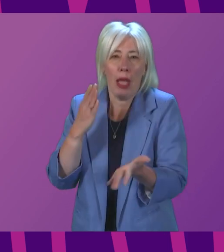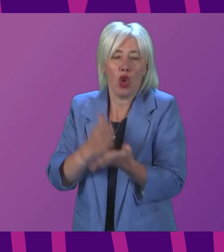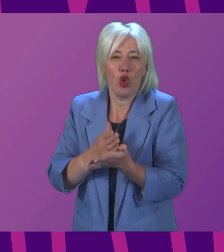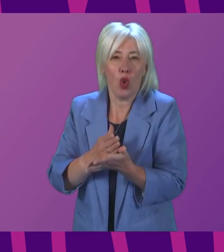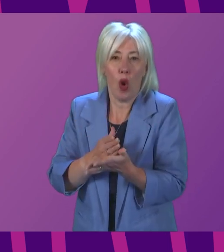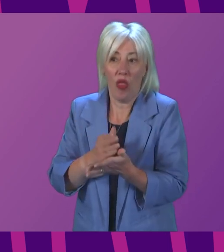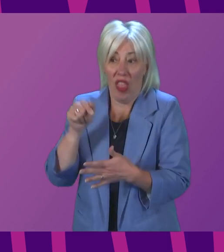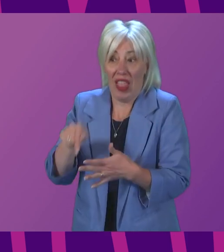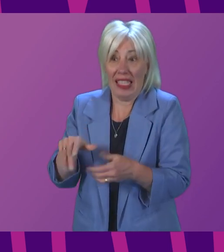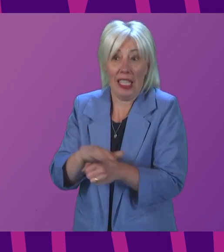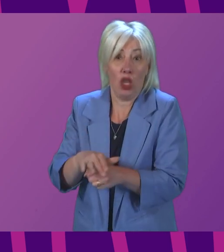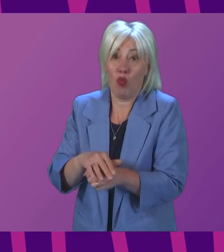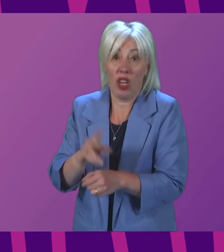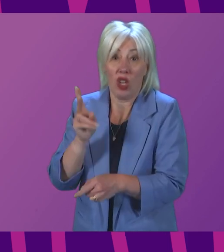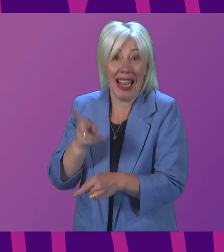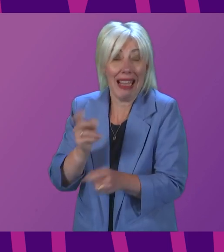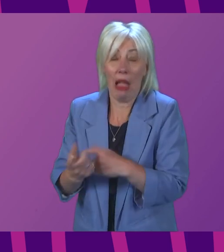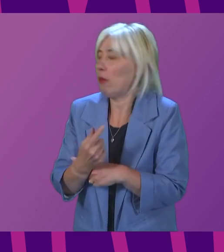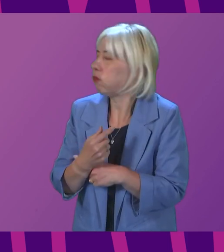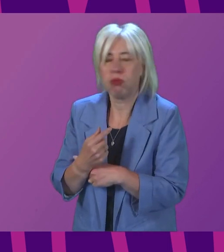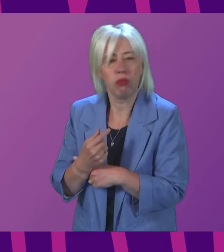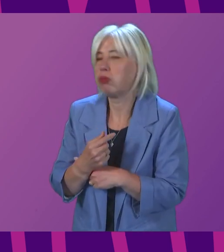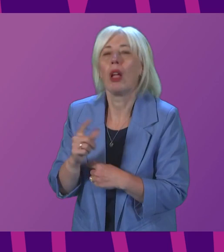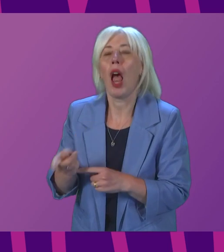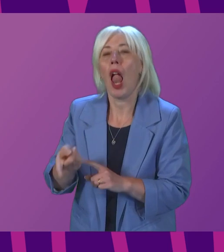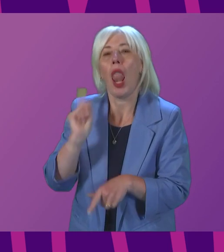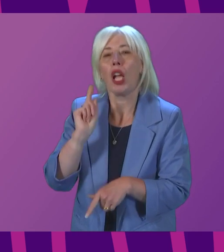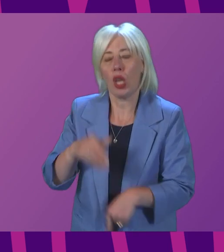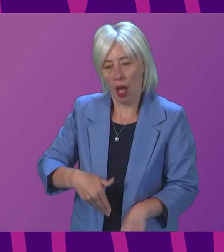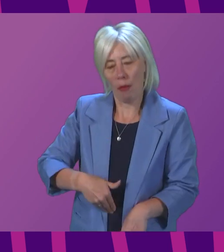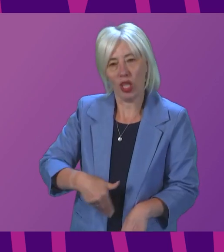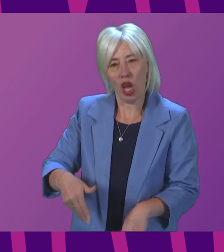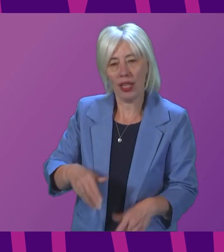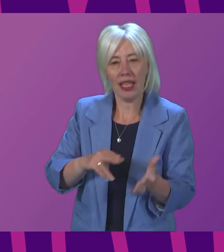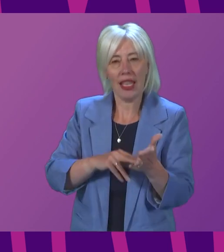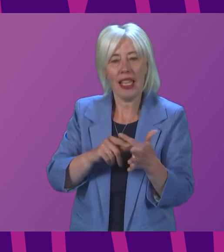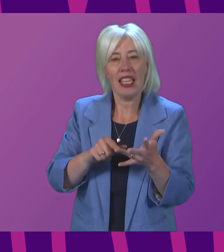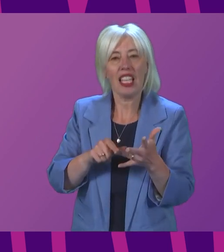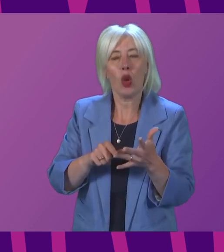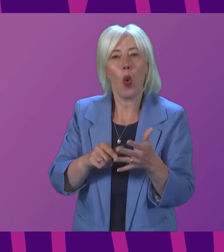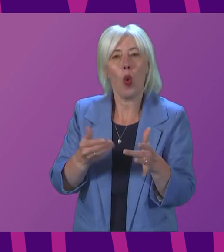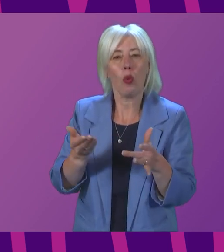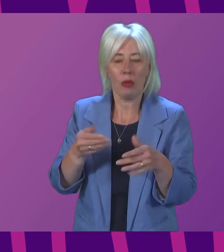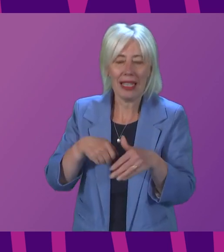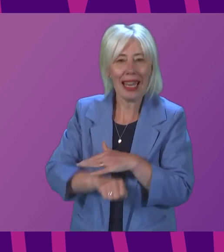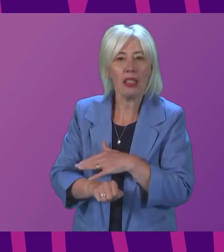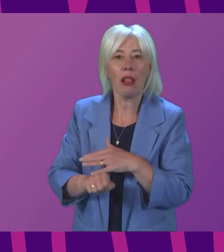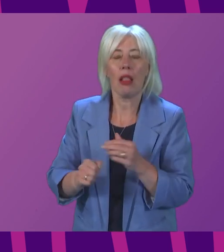is never repeated. Last year, we published the “Maternity and neonatal adverse event review process for